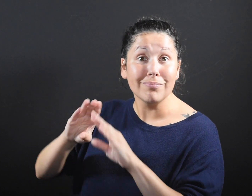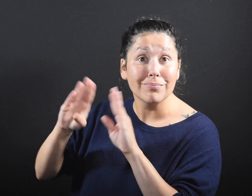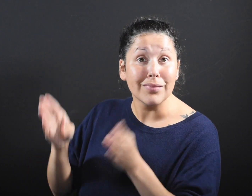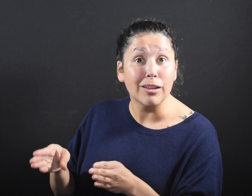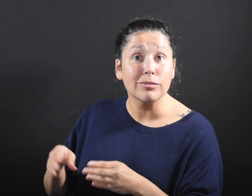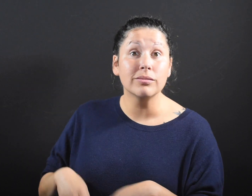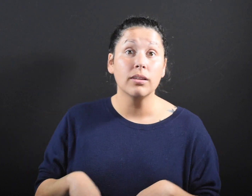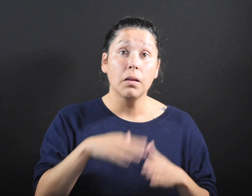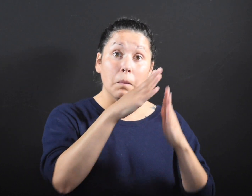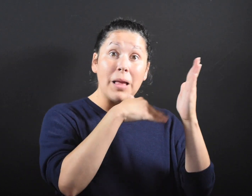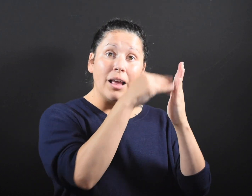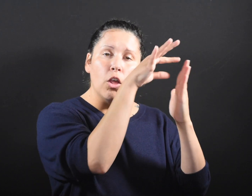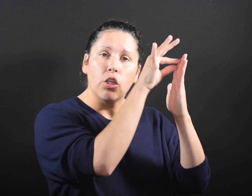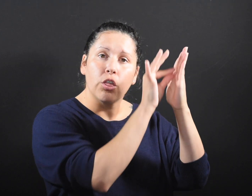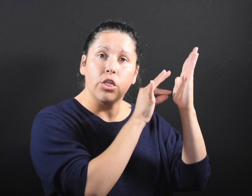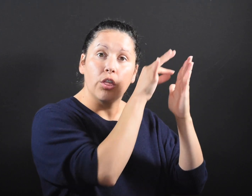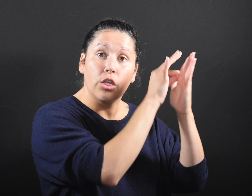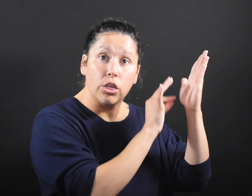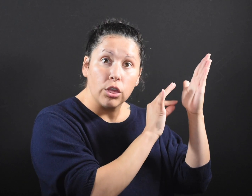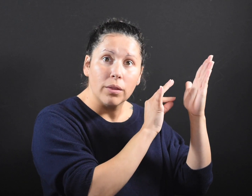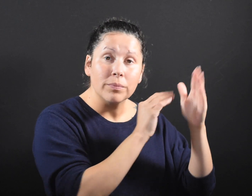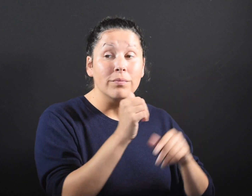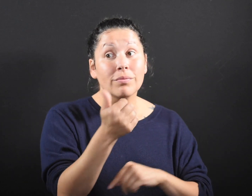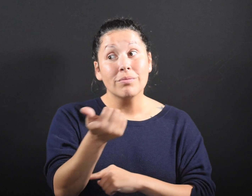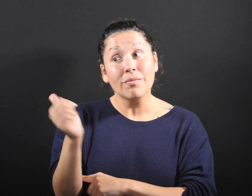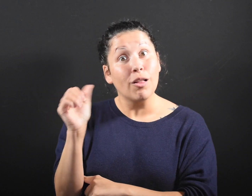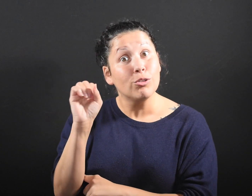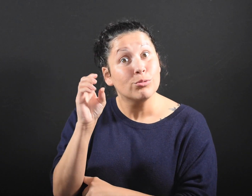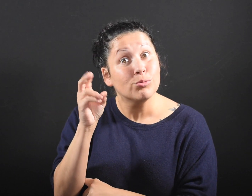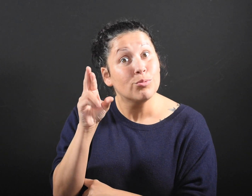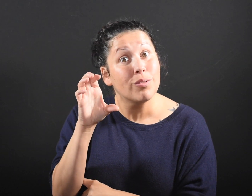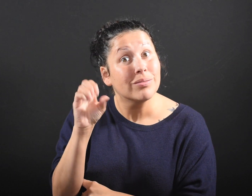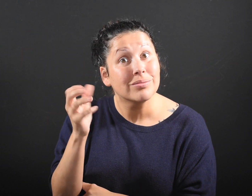There are other important ways to help reduce your baby's exposure to heavy metals. The most